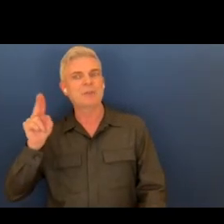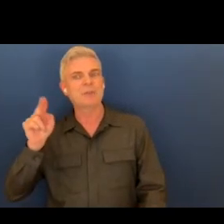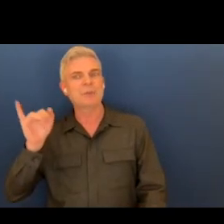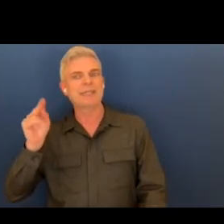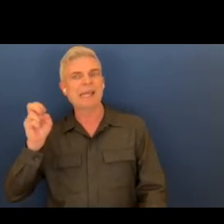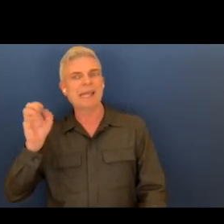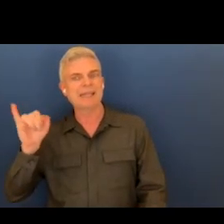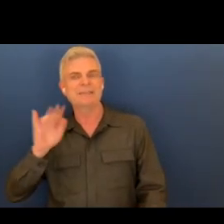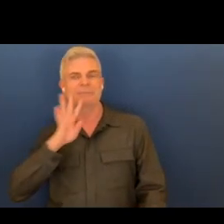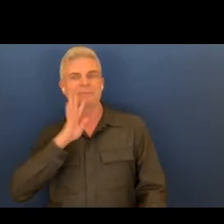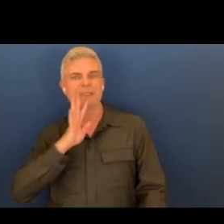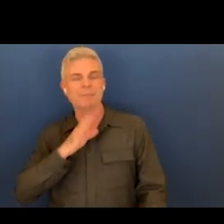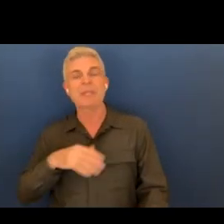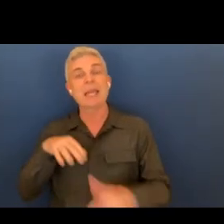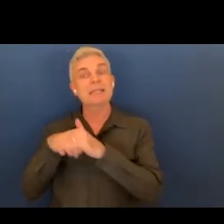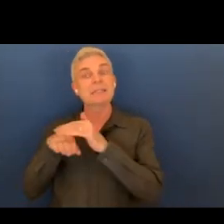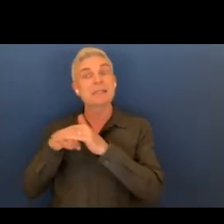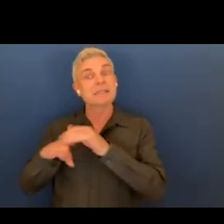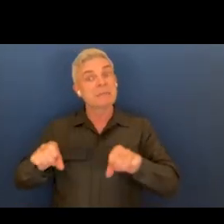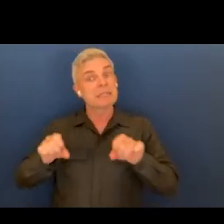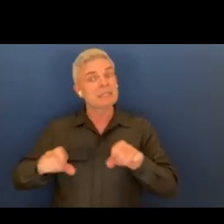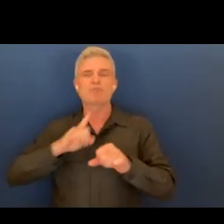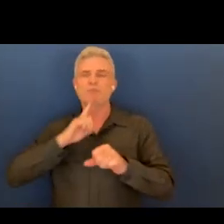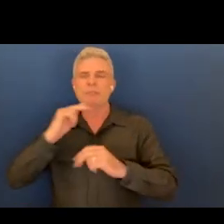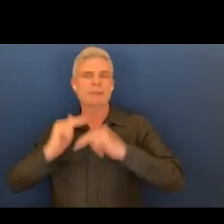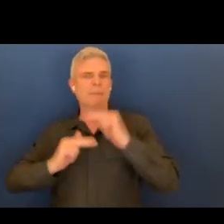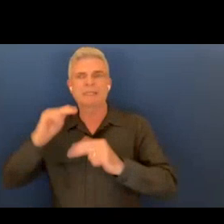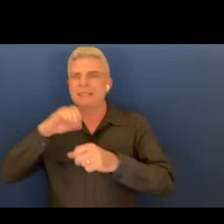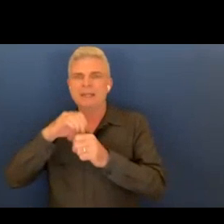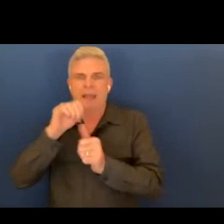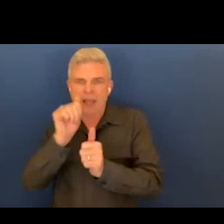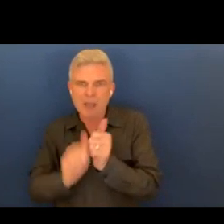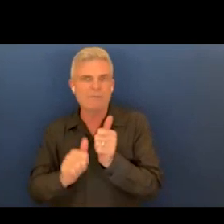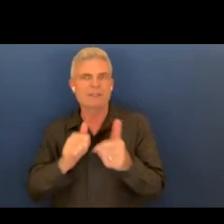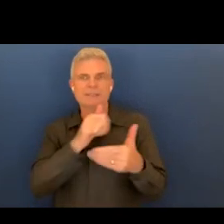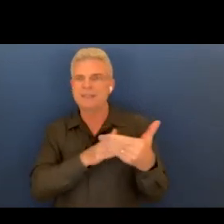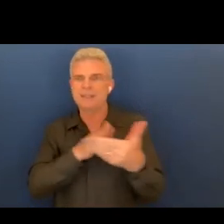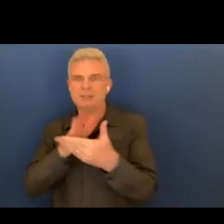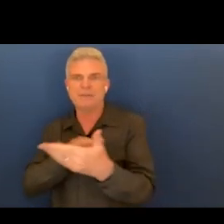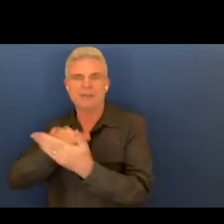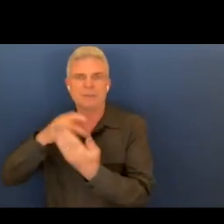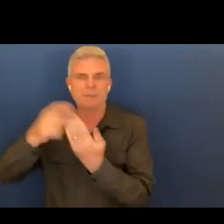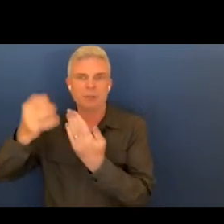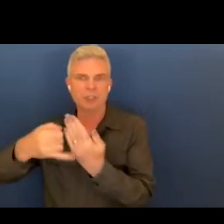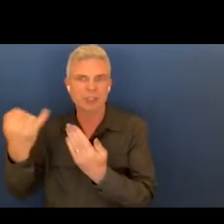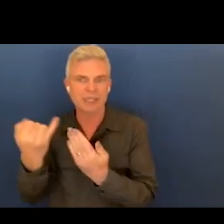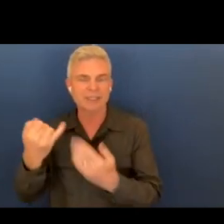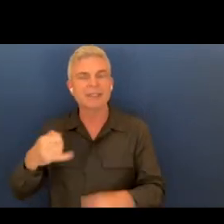Accessibility was built into every stage of the project.